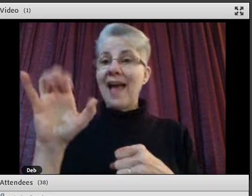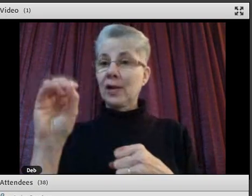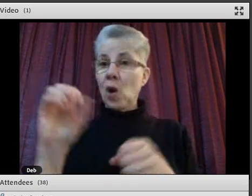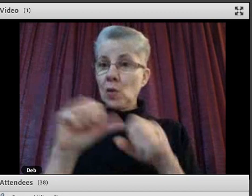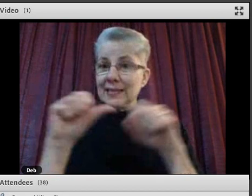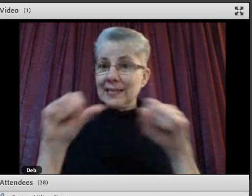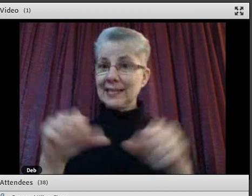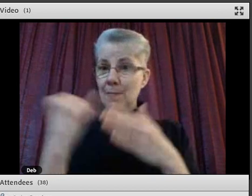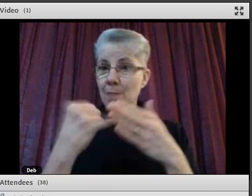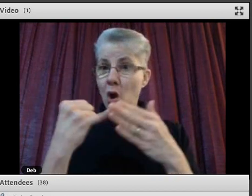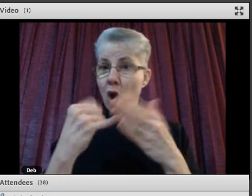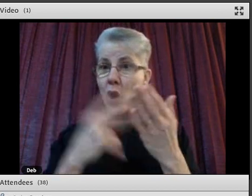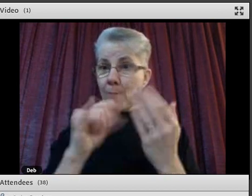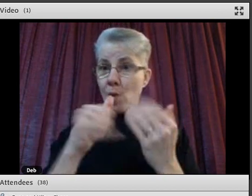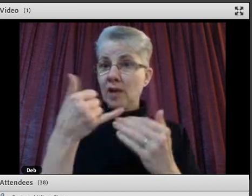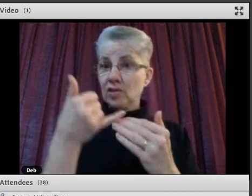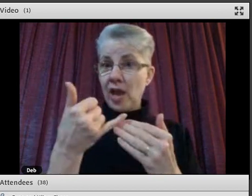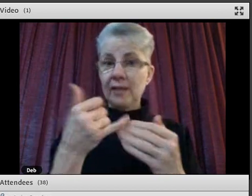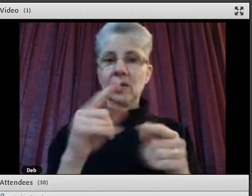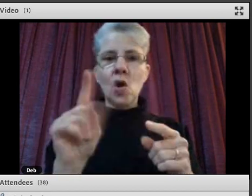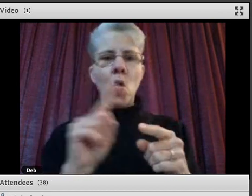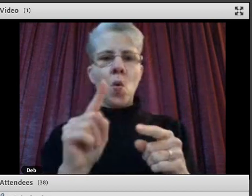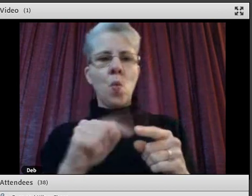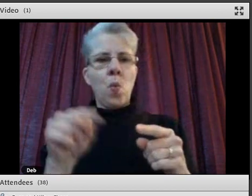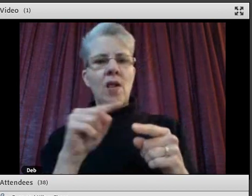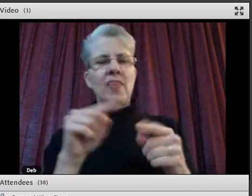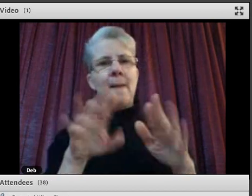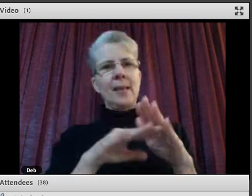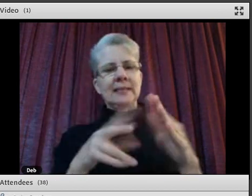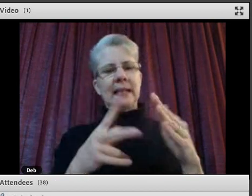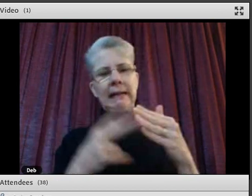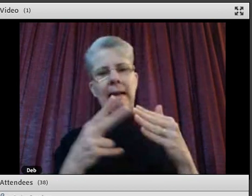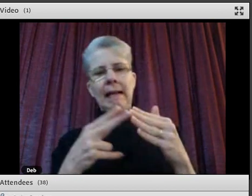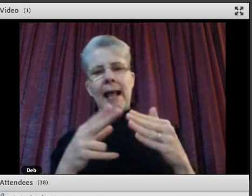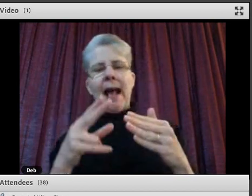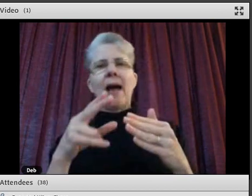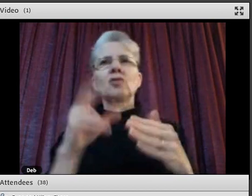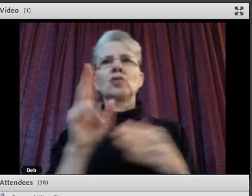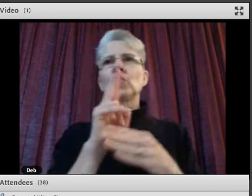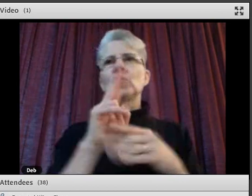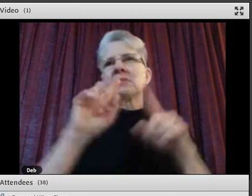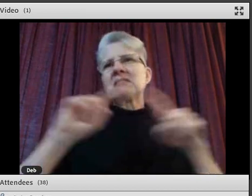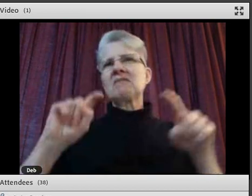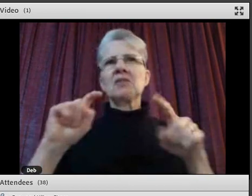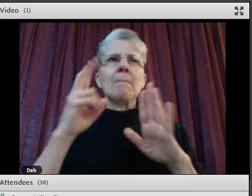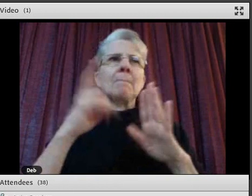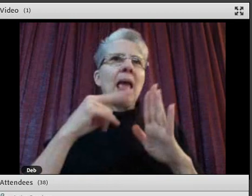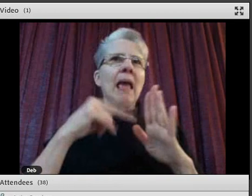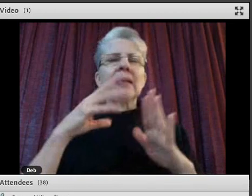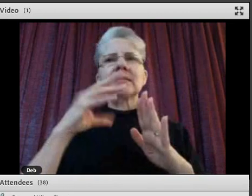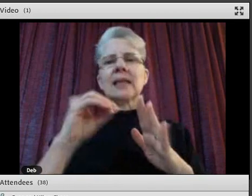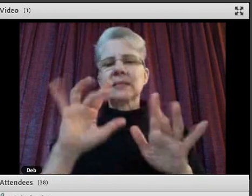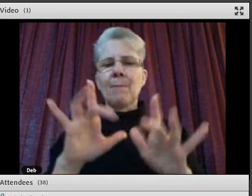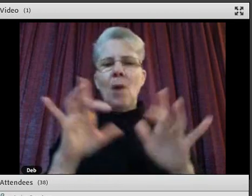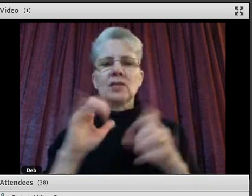where they basically cut out paper, used different paint and little sparkles to make the sun.